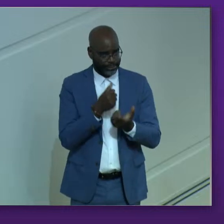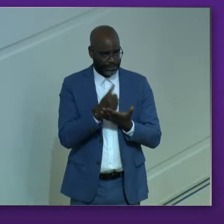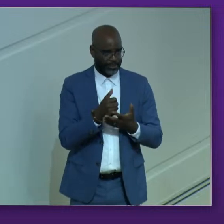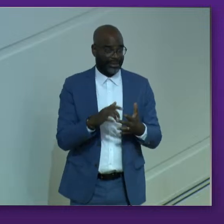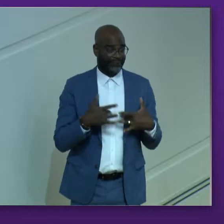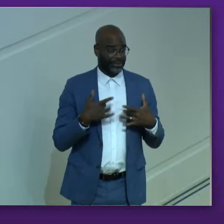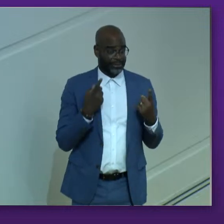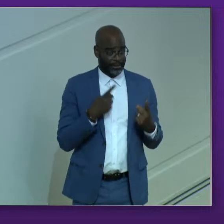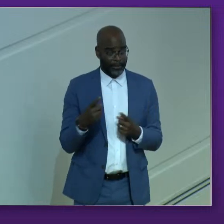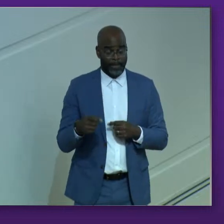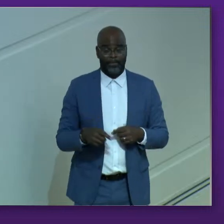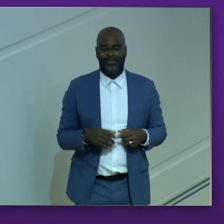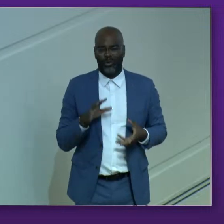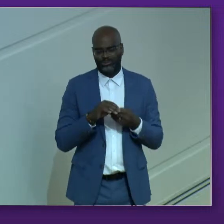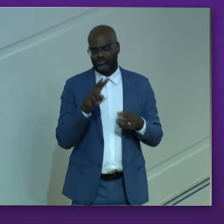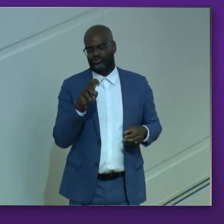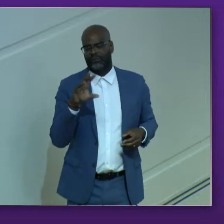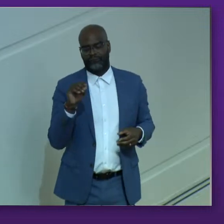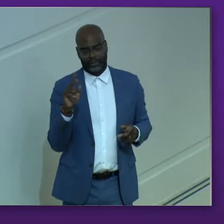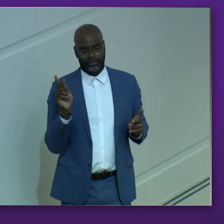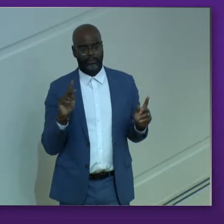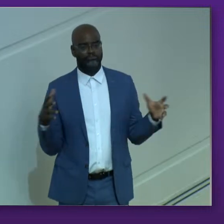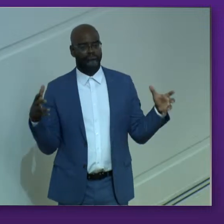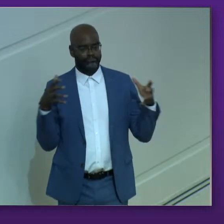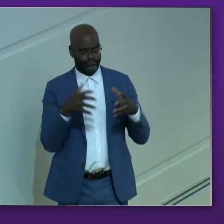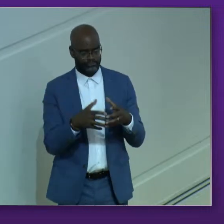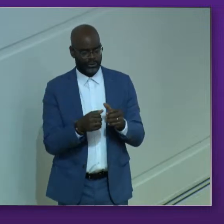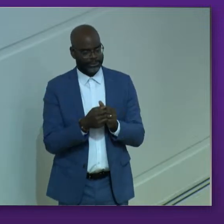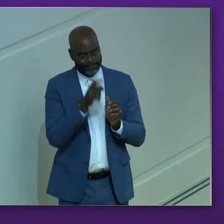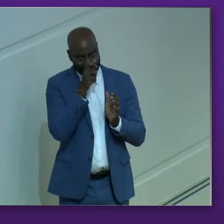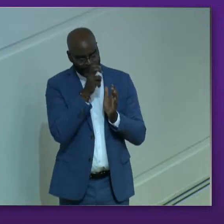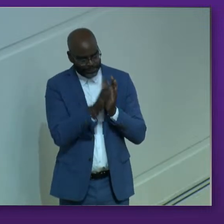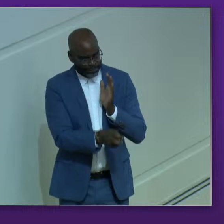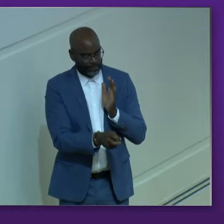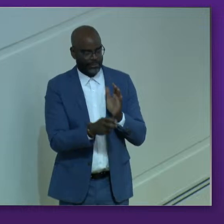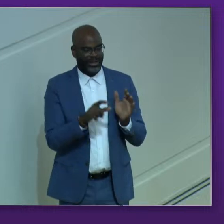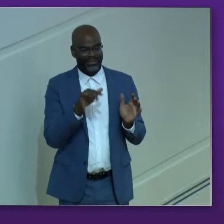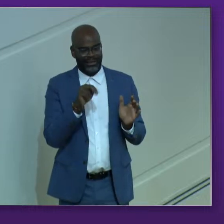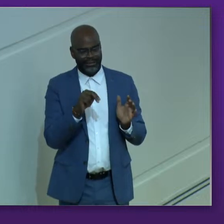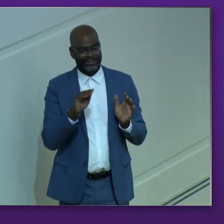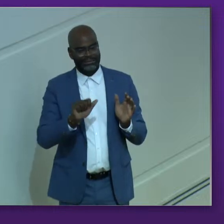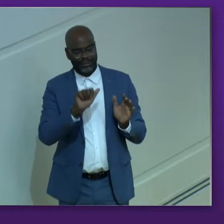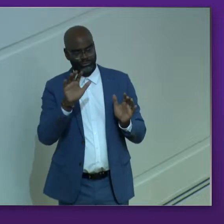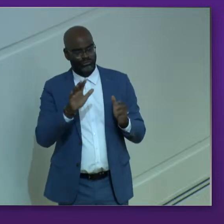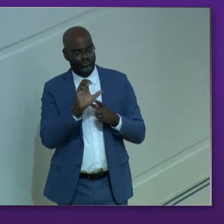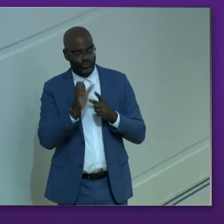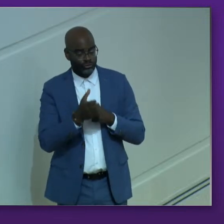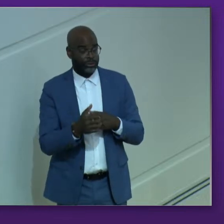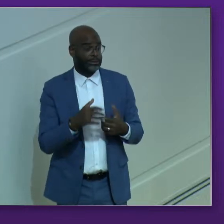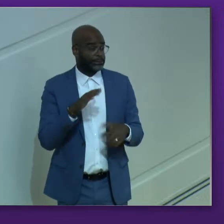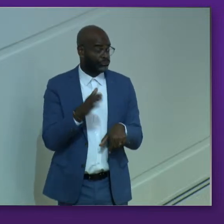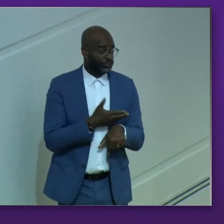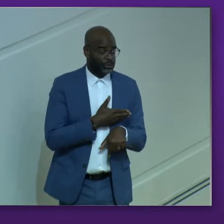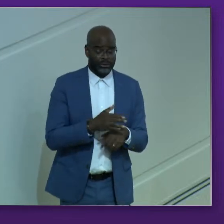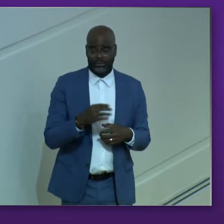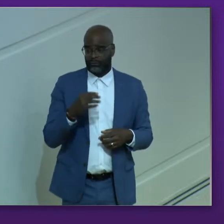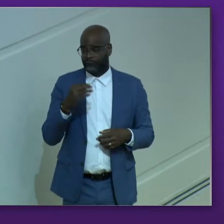SERVING INSTITUTION AND AN ASIAN-AMERICAN NATIVE AMERICAN FOR SPECIFIC CALENDAR SERVING INSTITUTION .